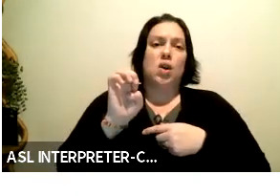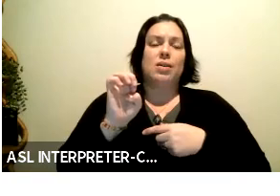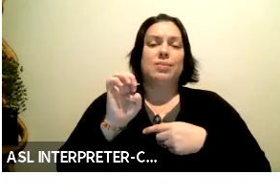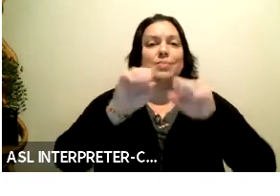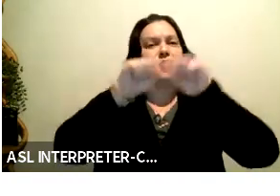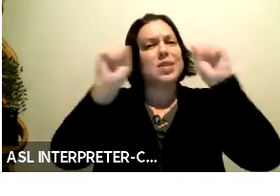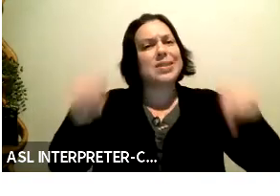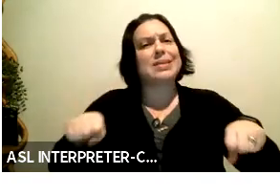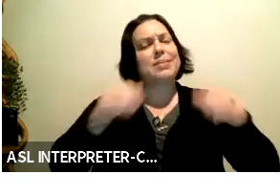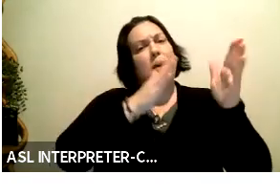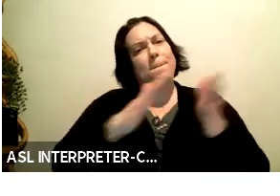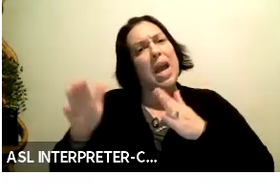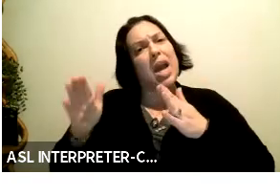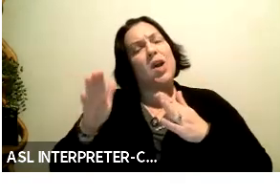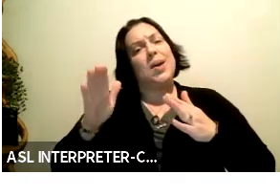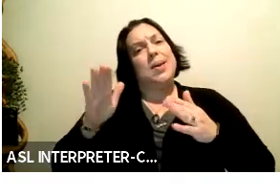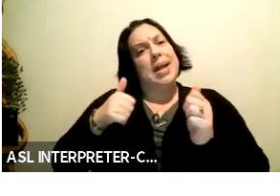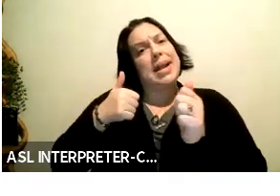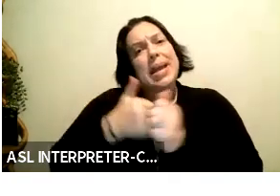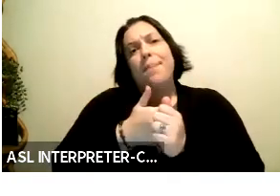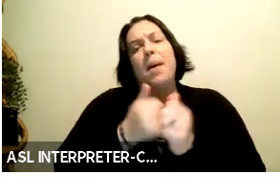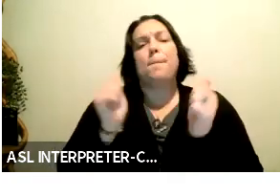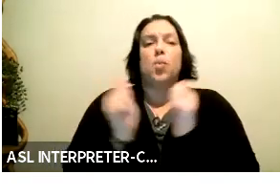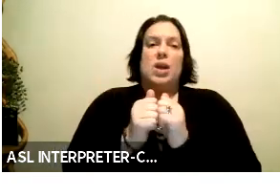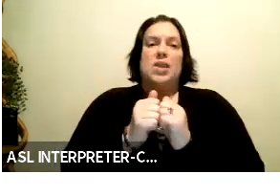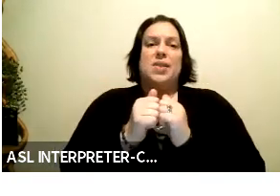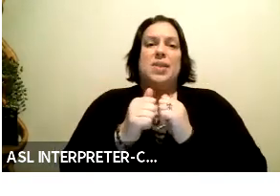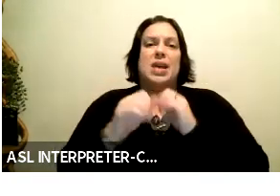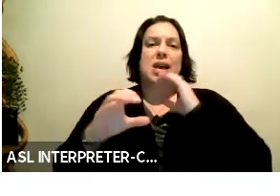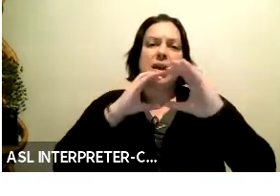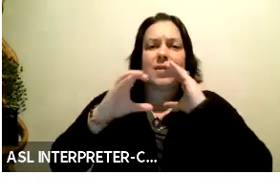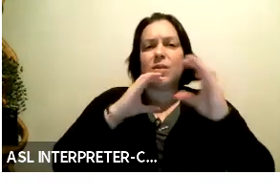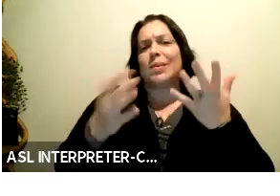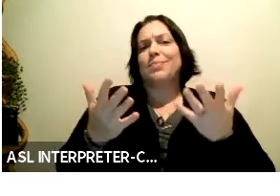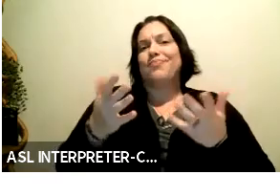keep up with the access and functional needs conversation, I don't think any of us really